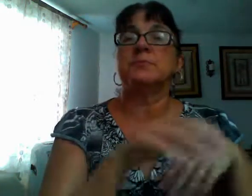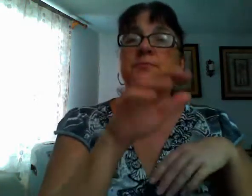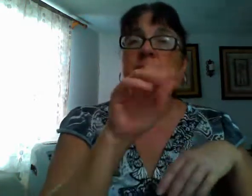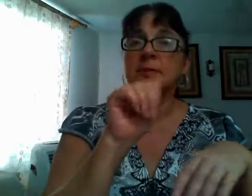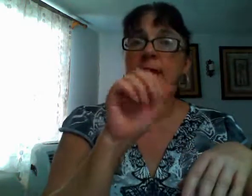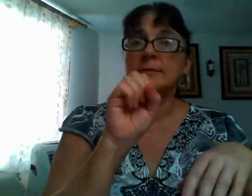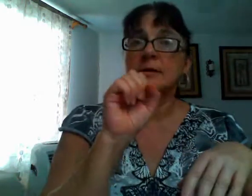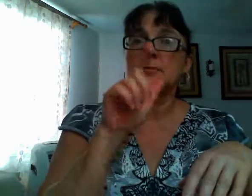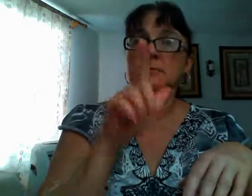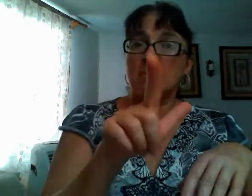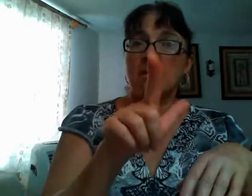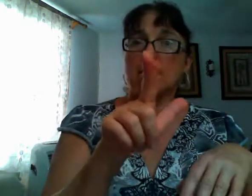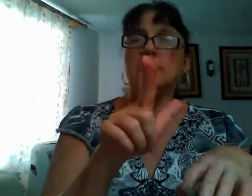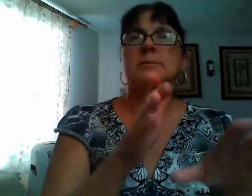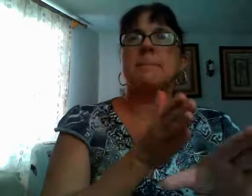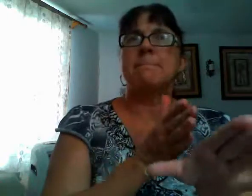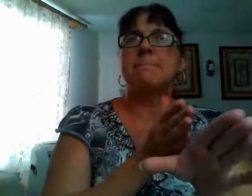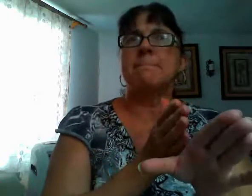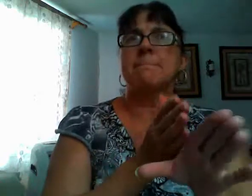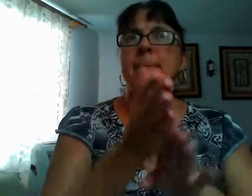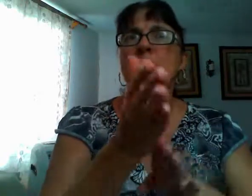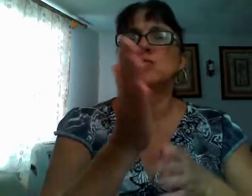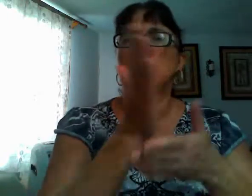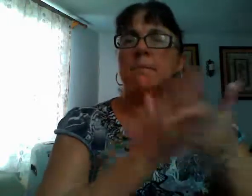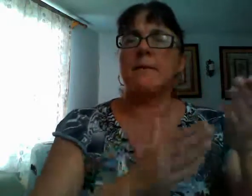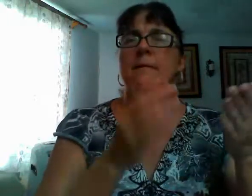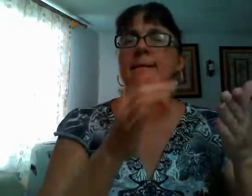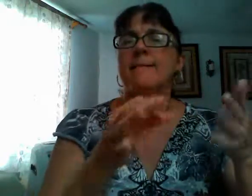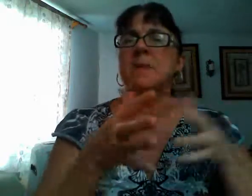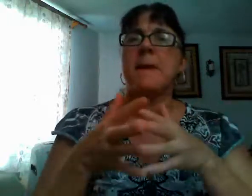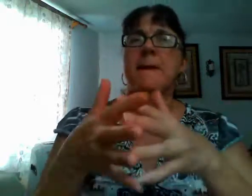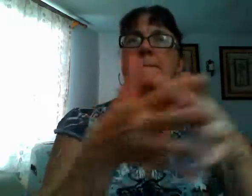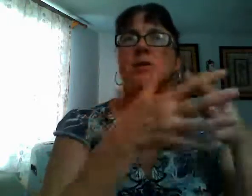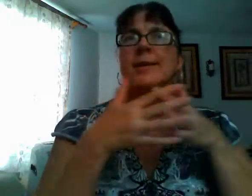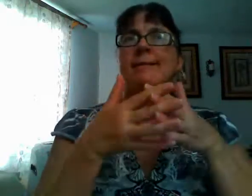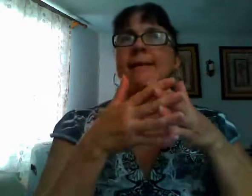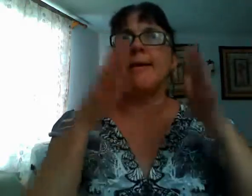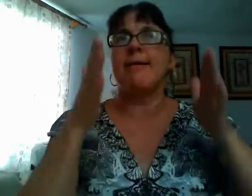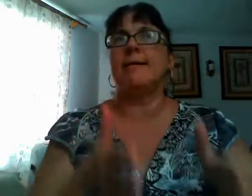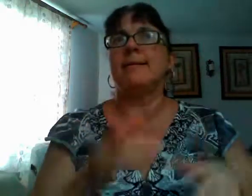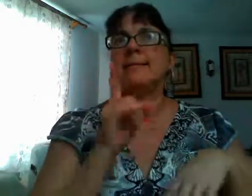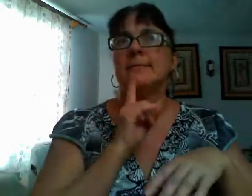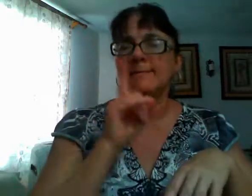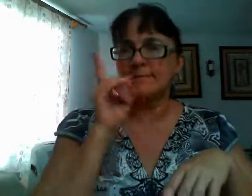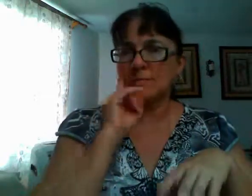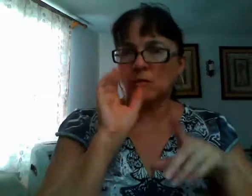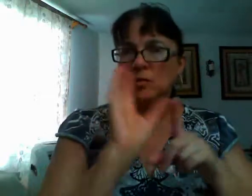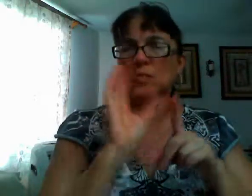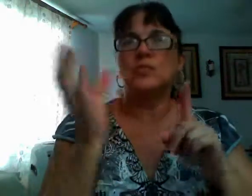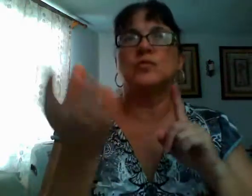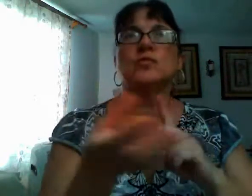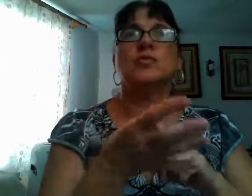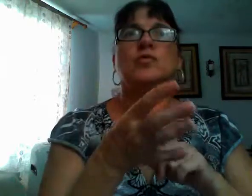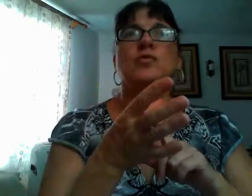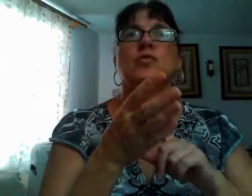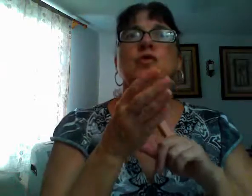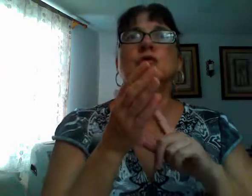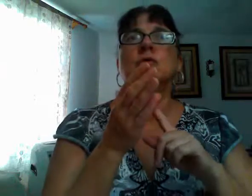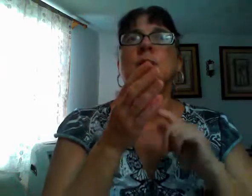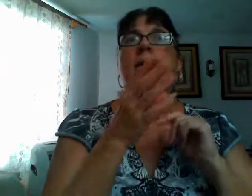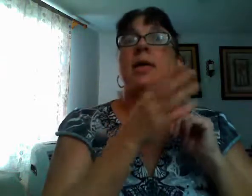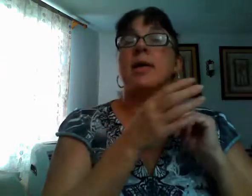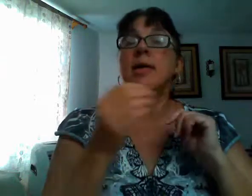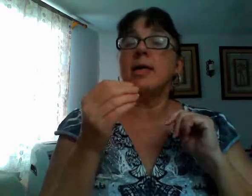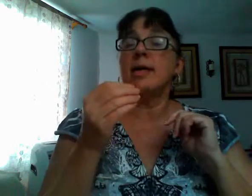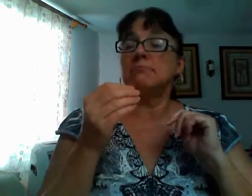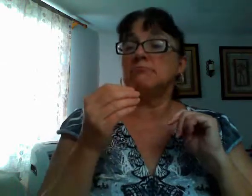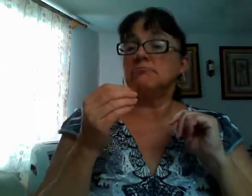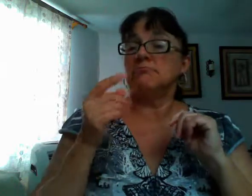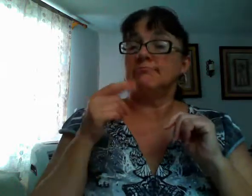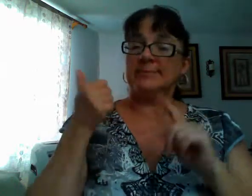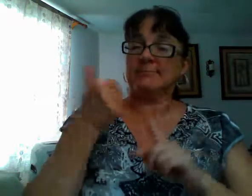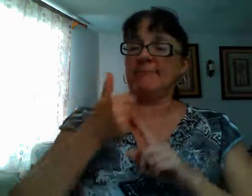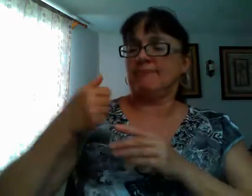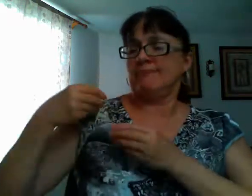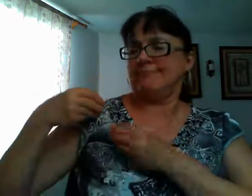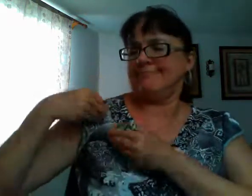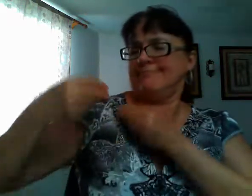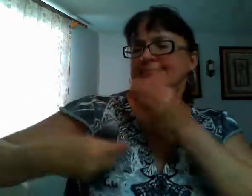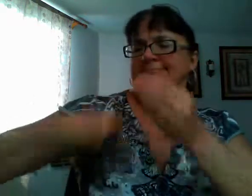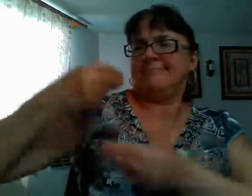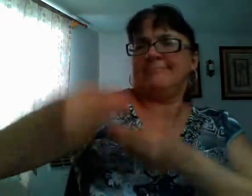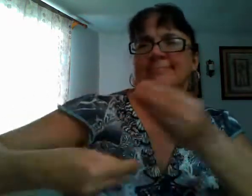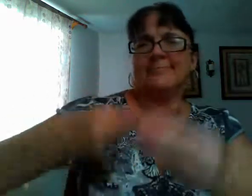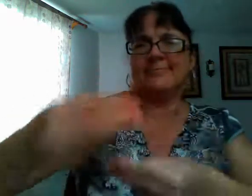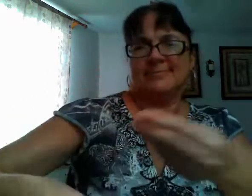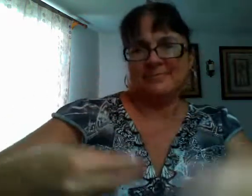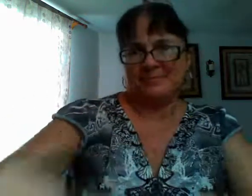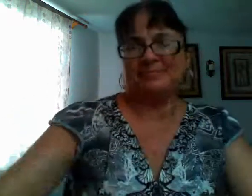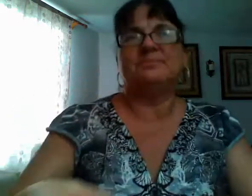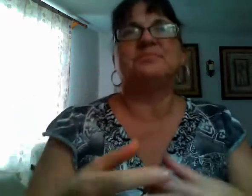ASL is a major part of American Deaf culture, and is transmitted from one generation of signers to the next.”